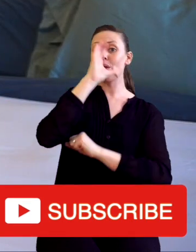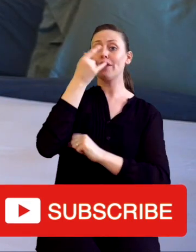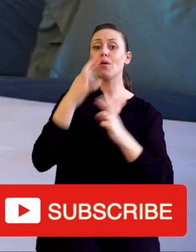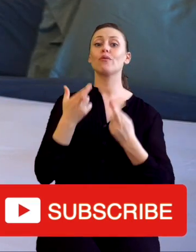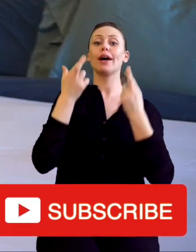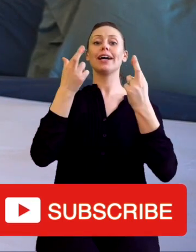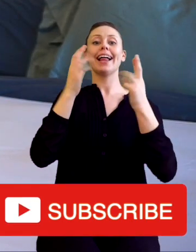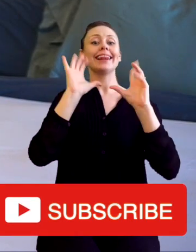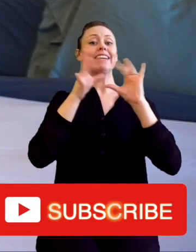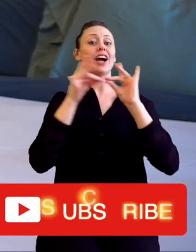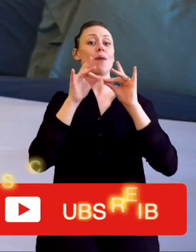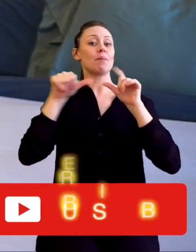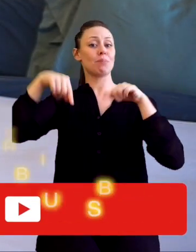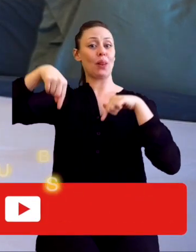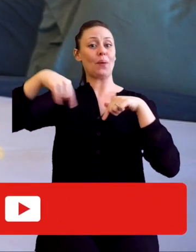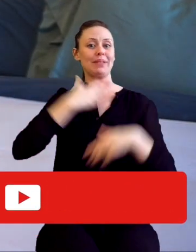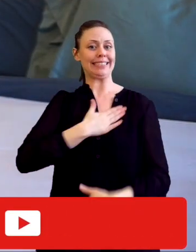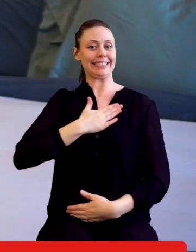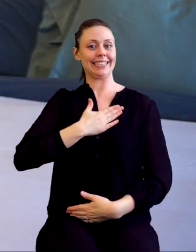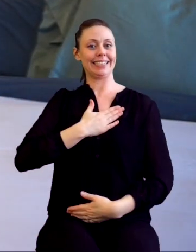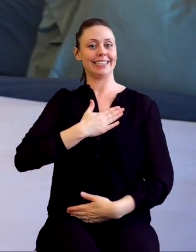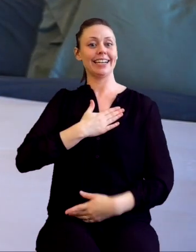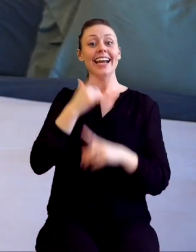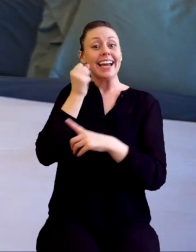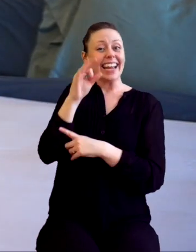leave a comment below. If you were thinking of purchasing any of these